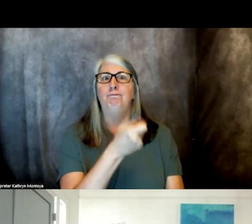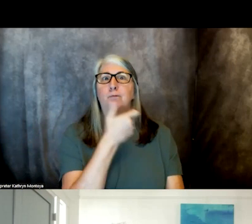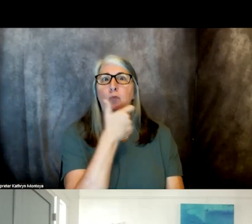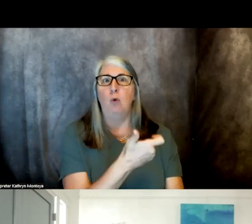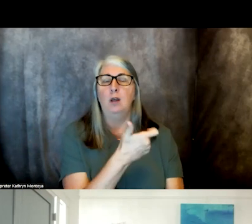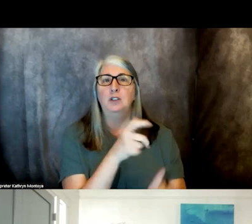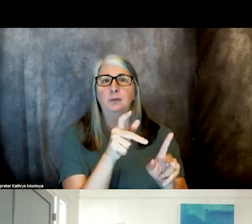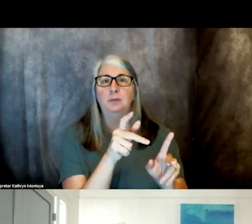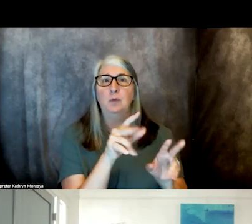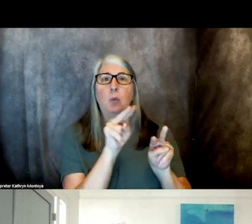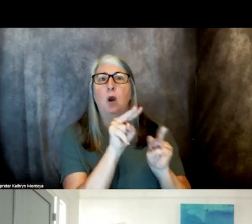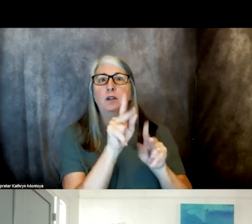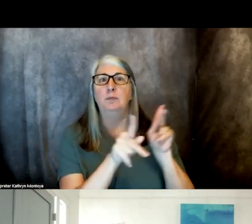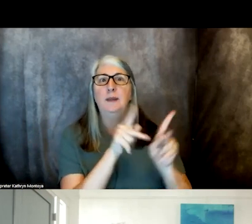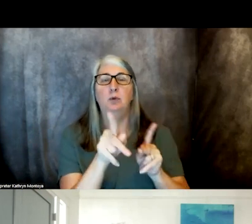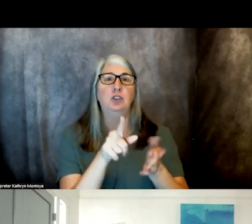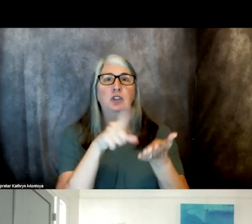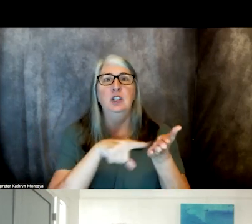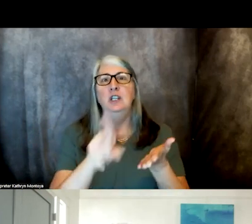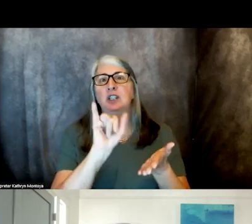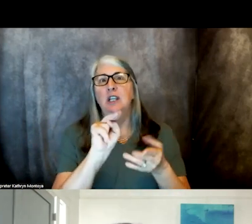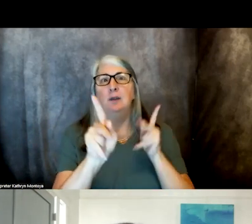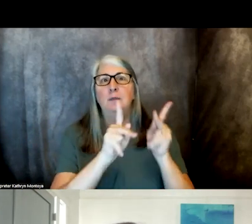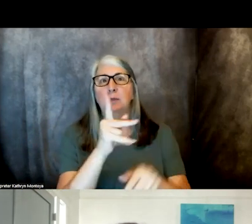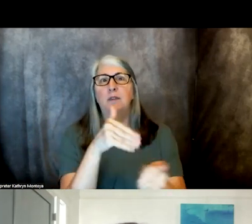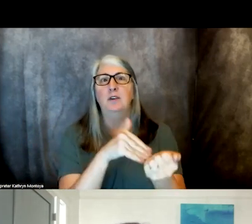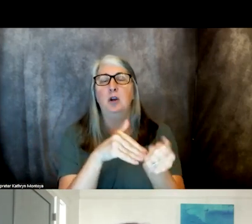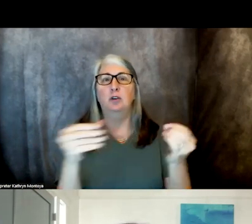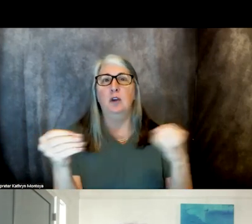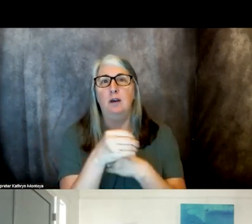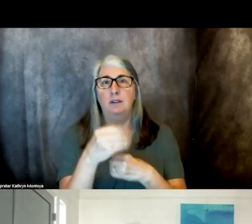CHECK IN TO THE DOCTOR'S OFFICE FOR MY FIRST DAY BECAUSE THEY THOUGHT THAT WAS THE